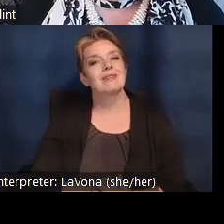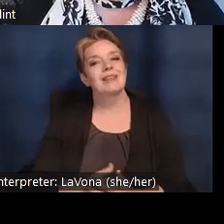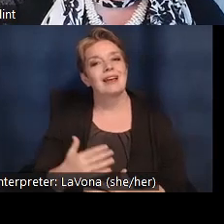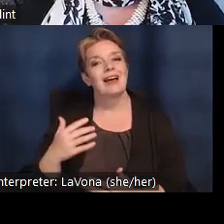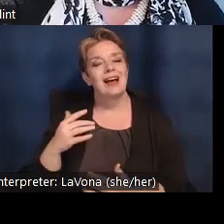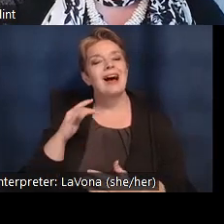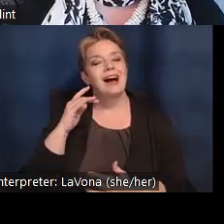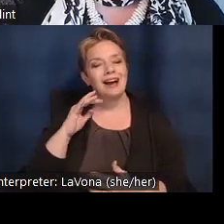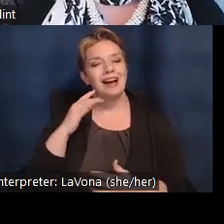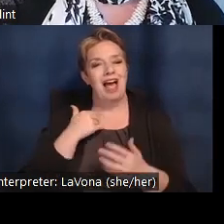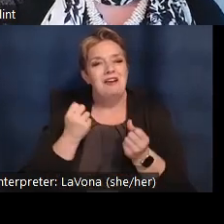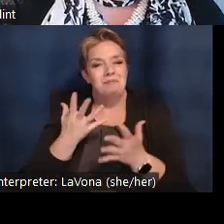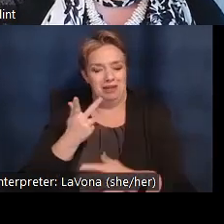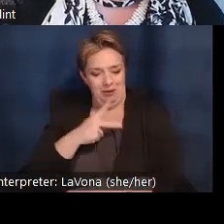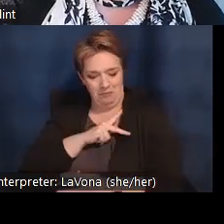with Georgia O'Keeffe and her extraordinary life,